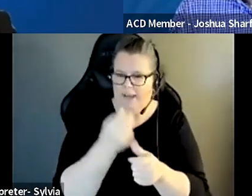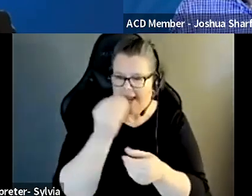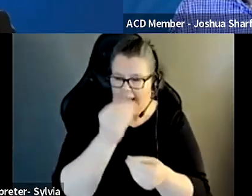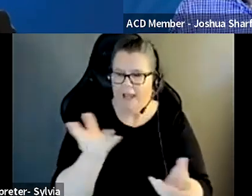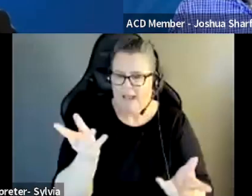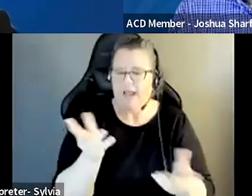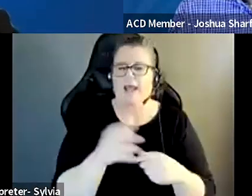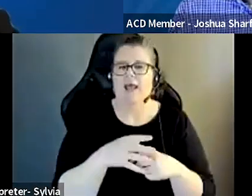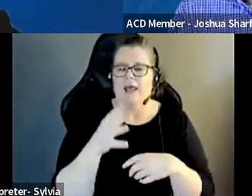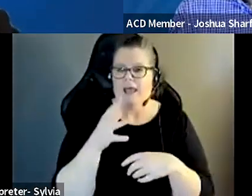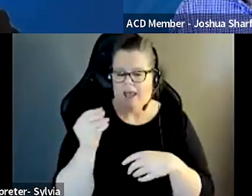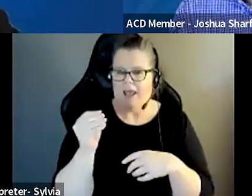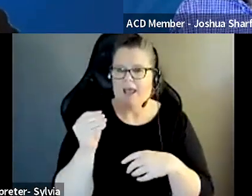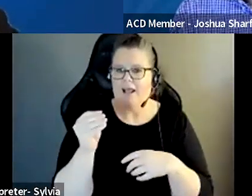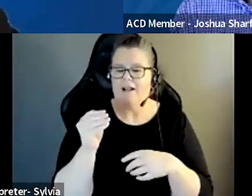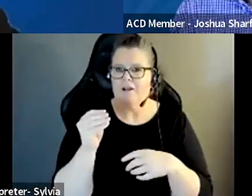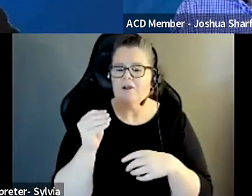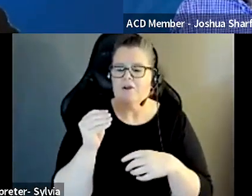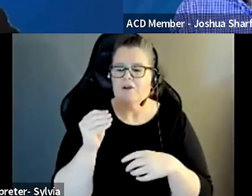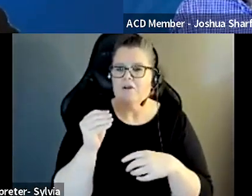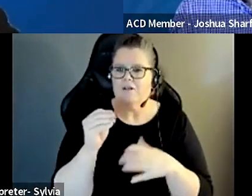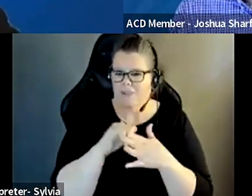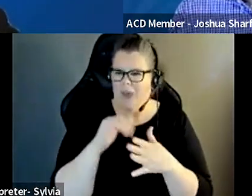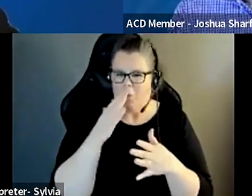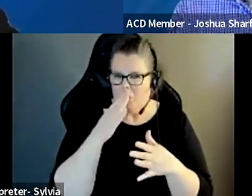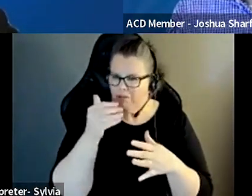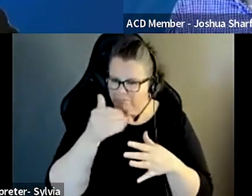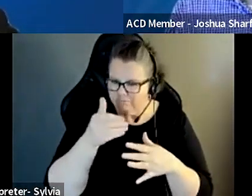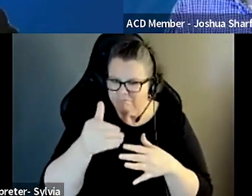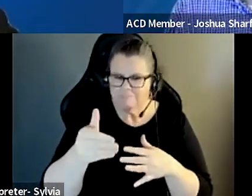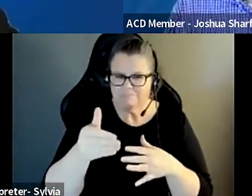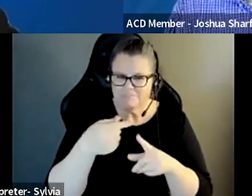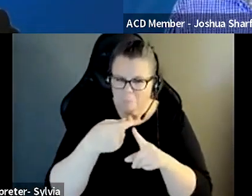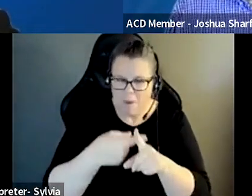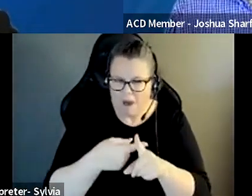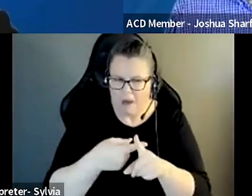over the next month or so; and was just curious how